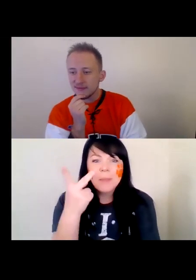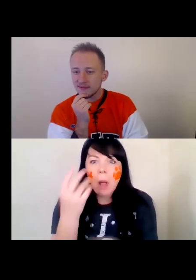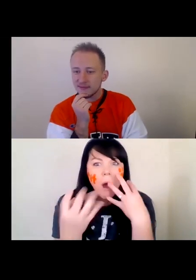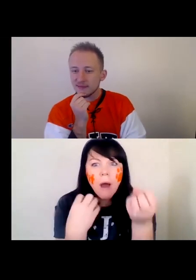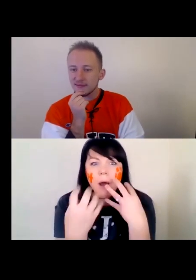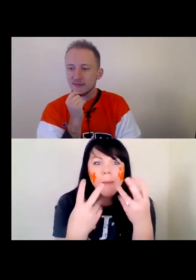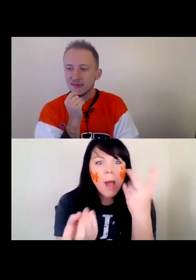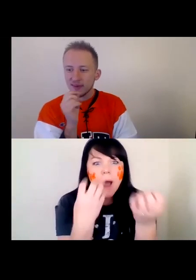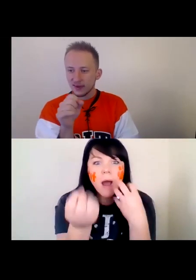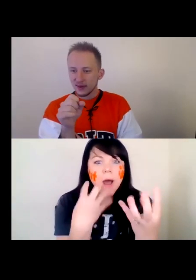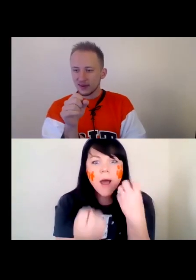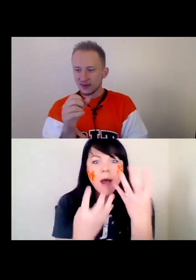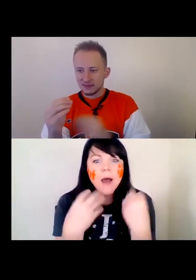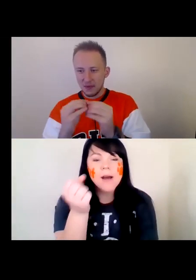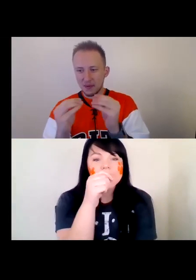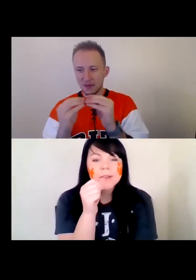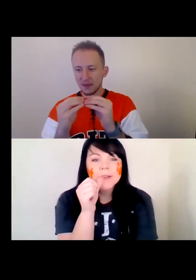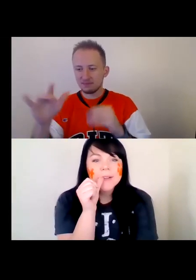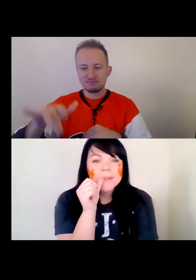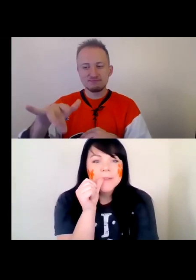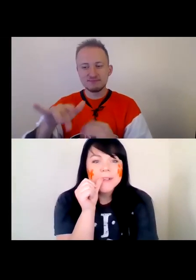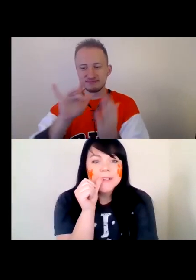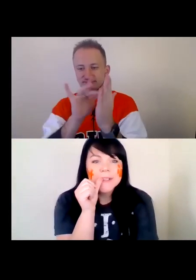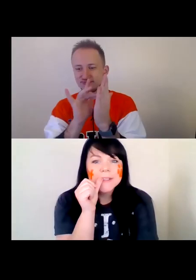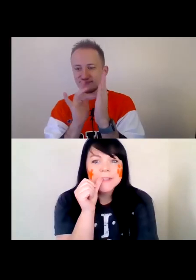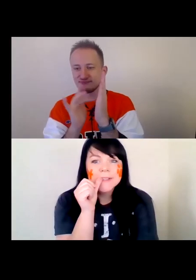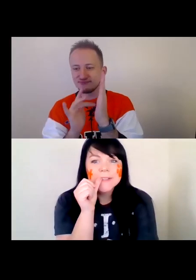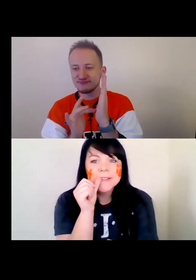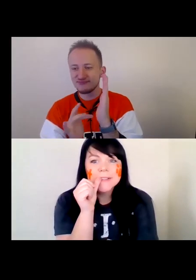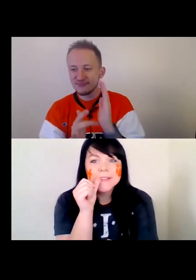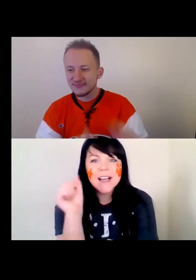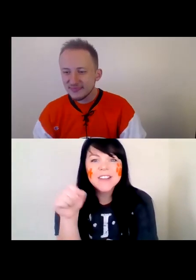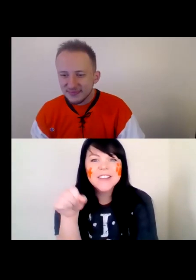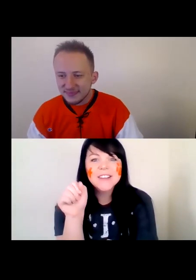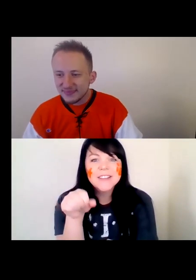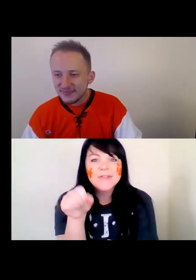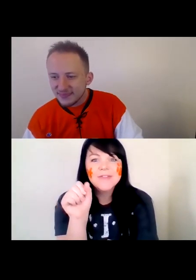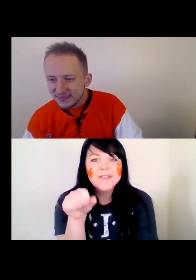Michelle: Let's see. I see some answers coming in. Matt: Yes, people are now choosing their answer.